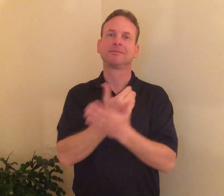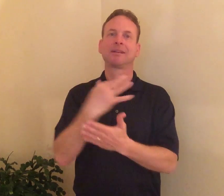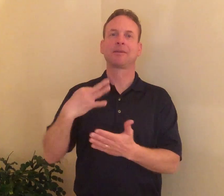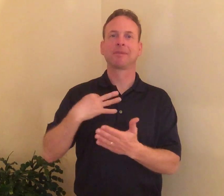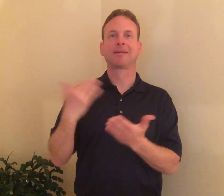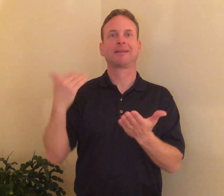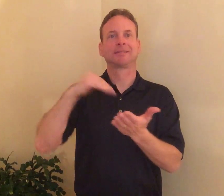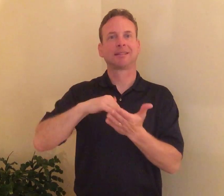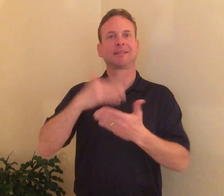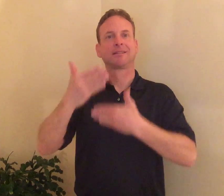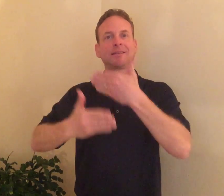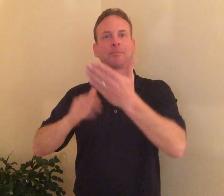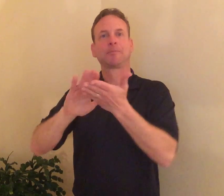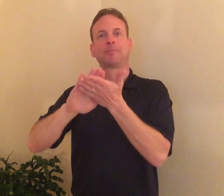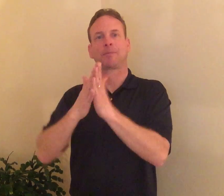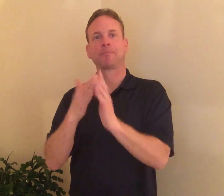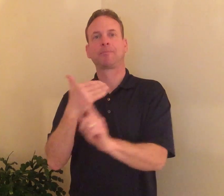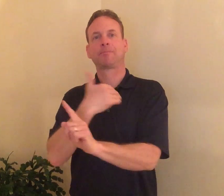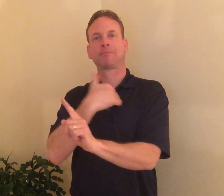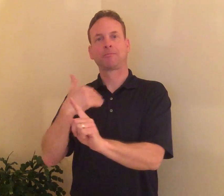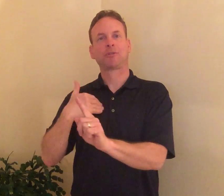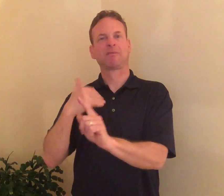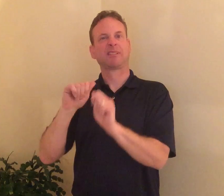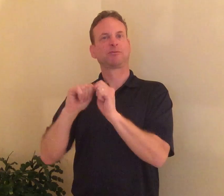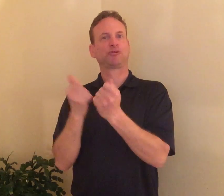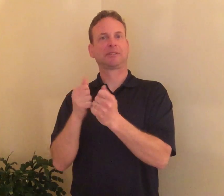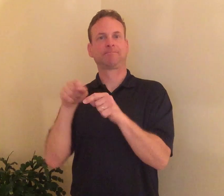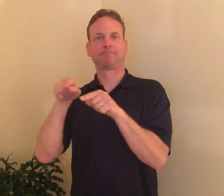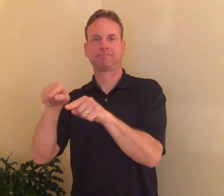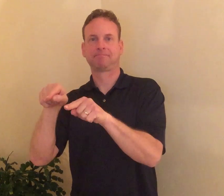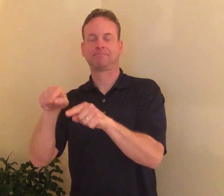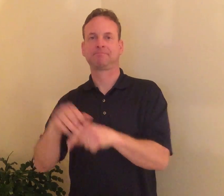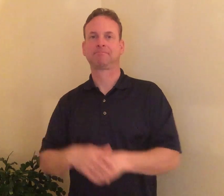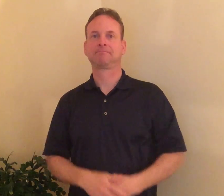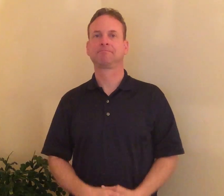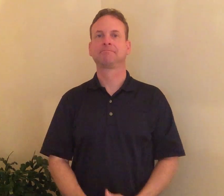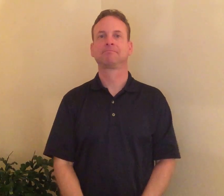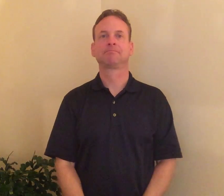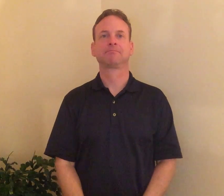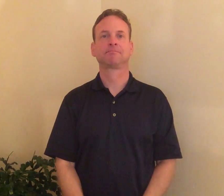They should complete a new application to become a members of the agency category.